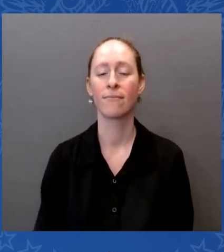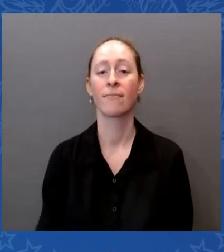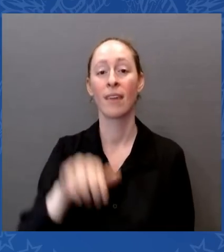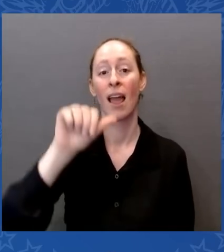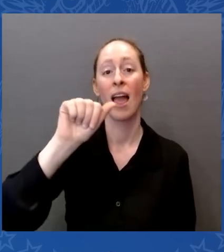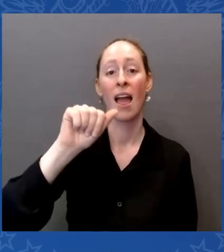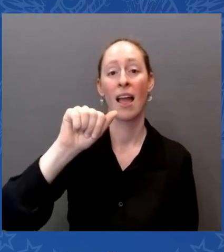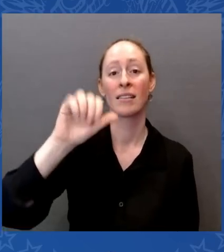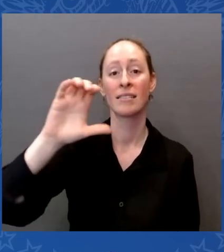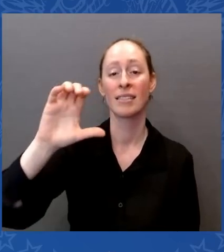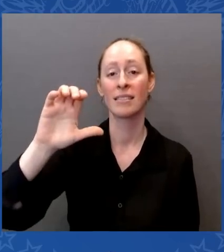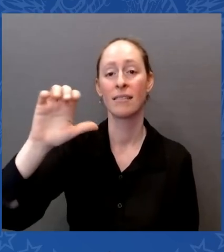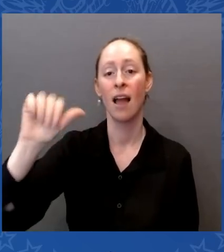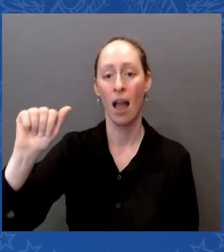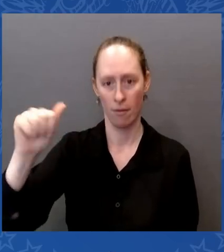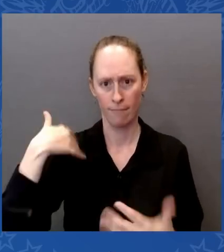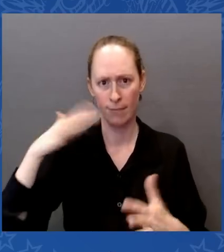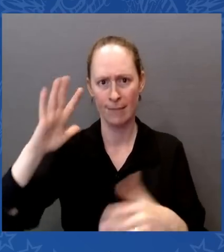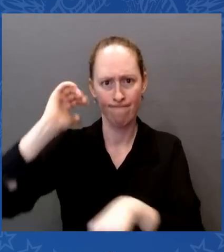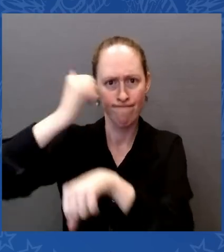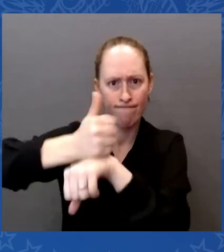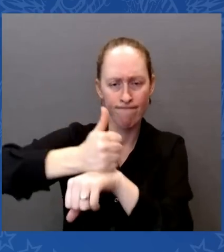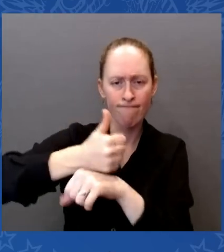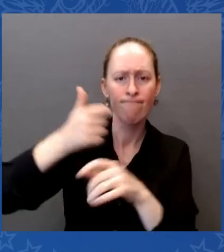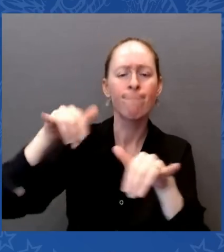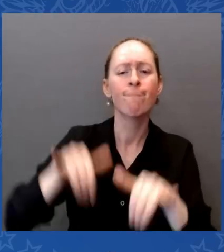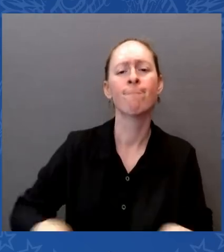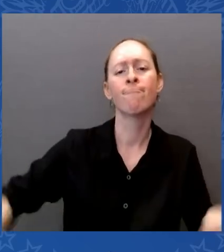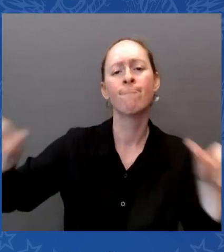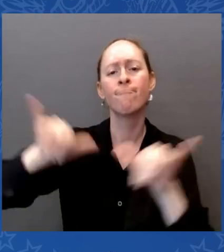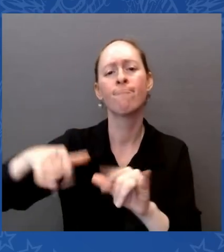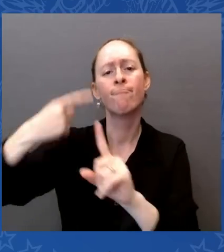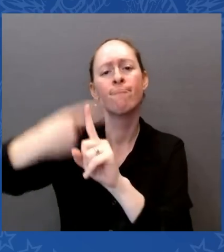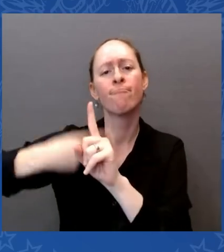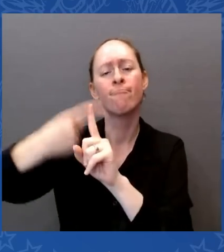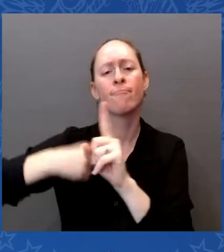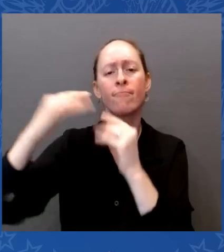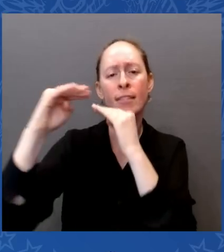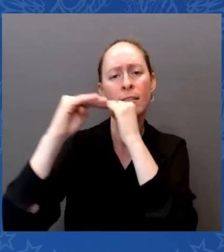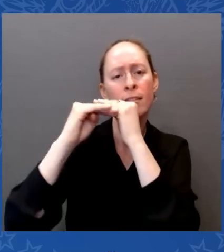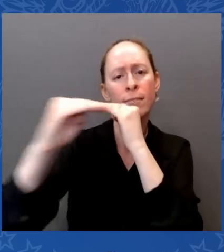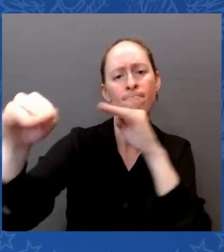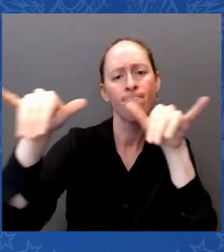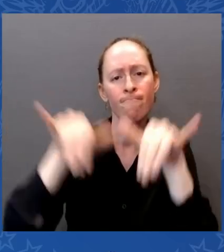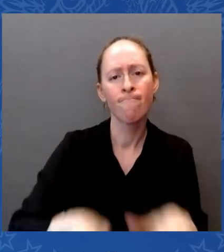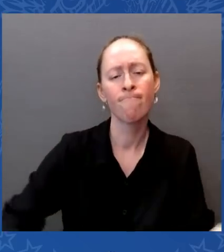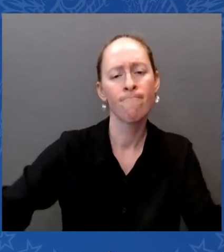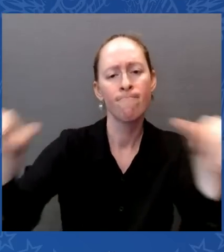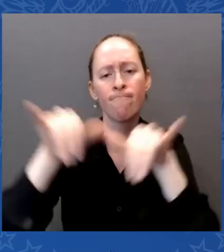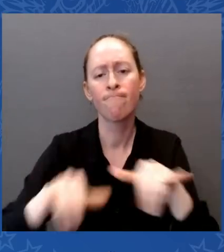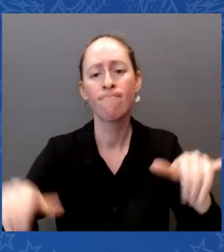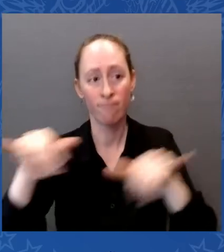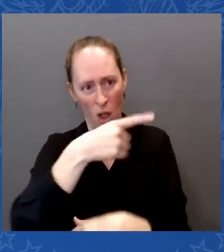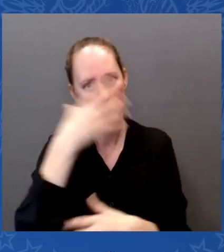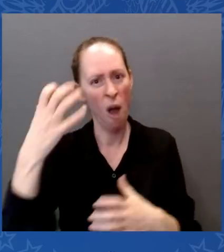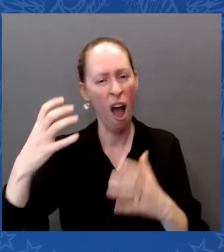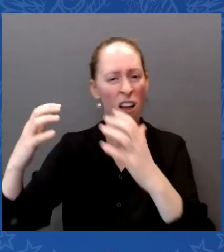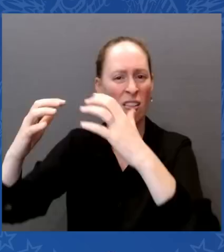And of -- and, of course, they're still determined to refea- -- repeal the Affordable Care Act, which means an end to the protections